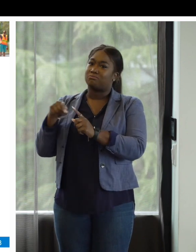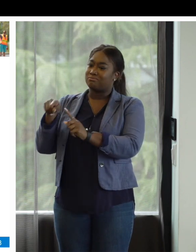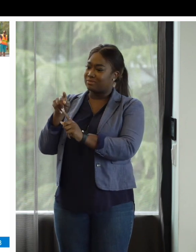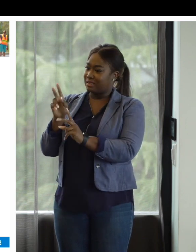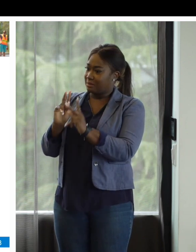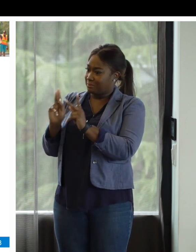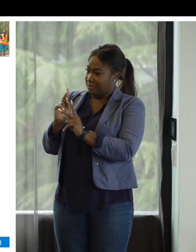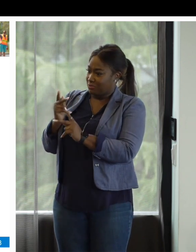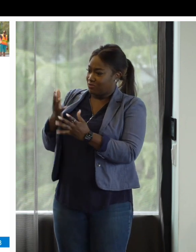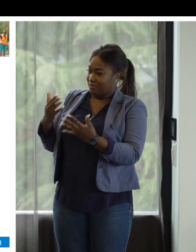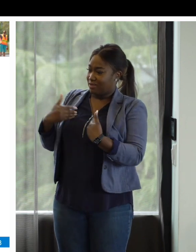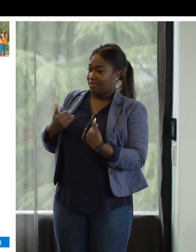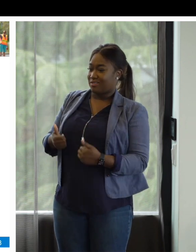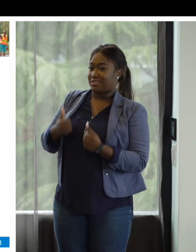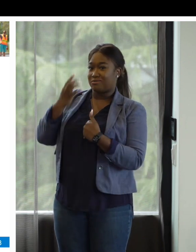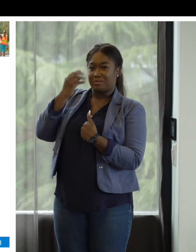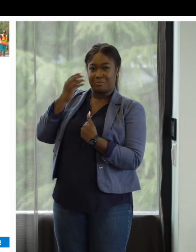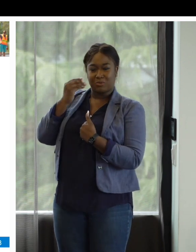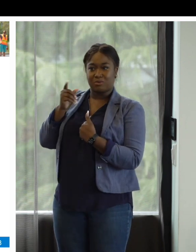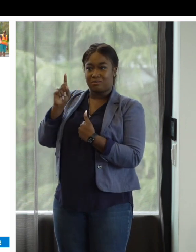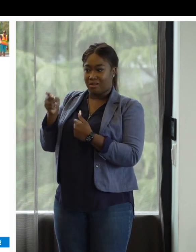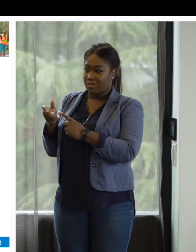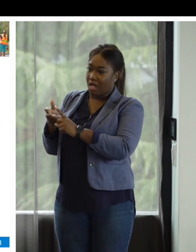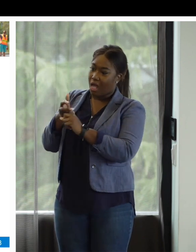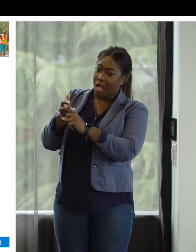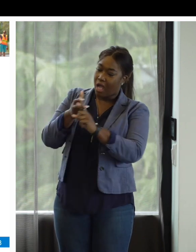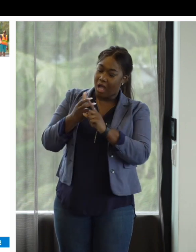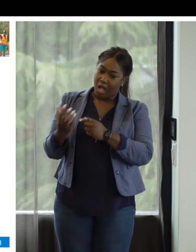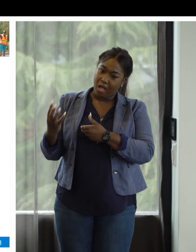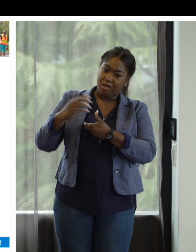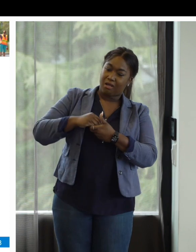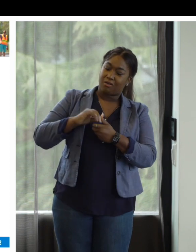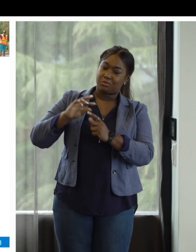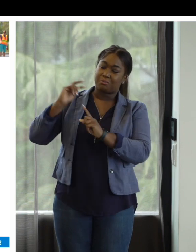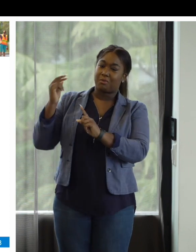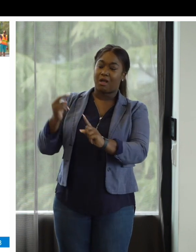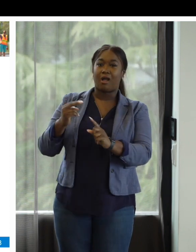in this. We recommended that advocacy